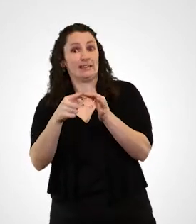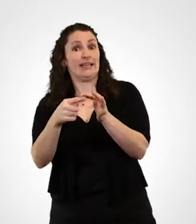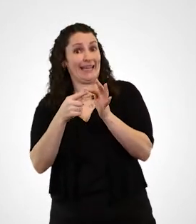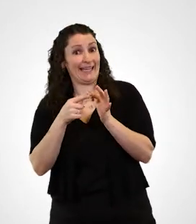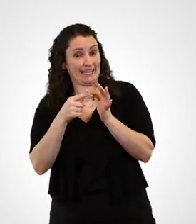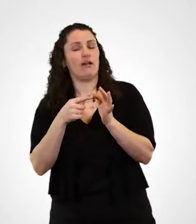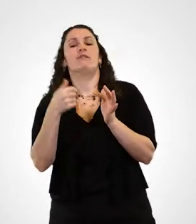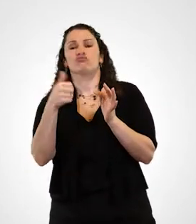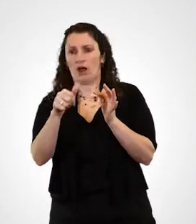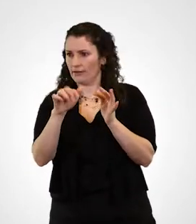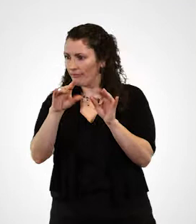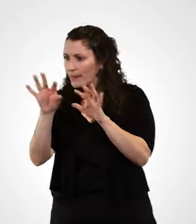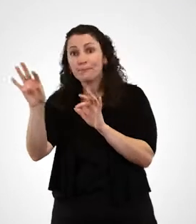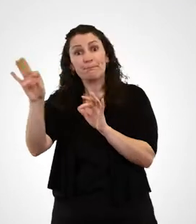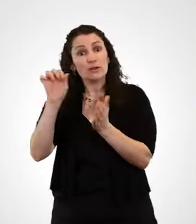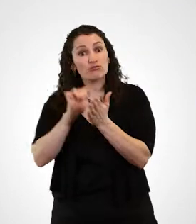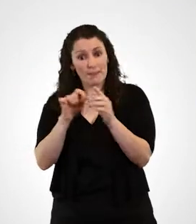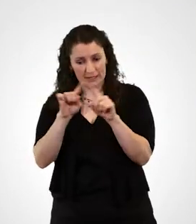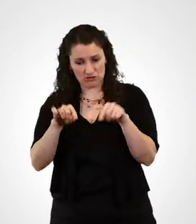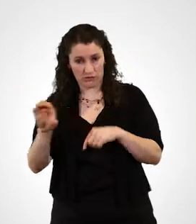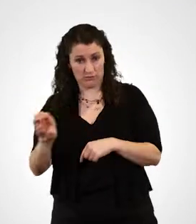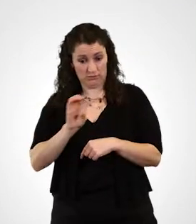the corresponding picture, which is the child going down the slide.